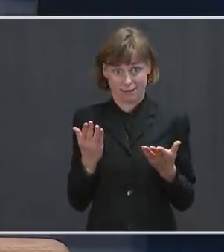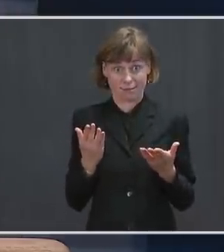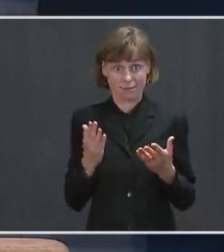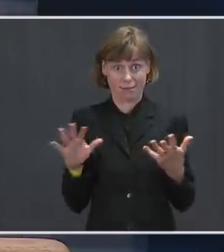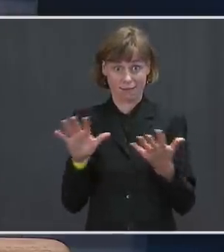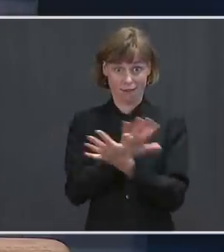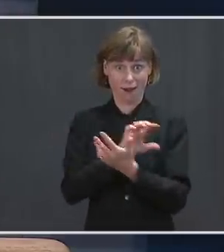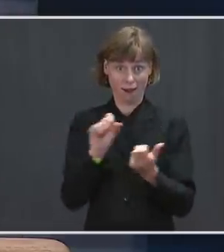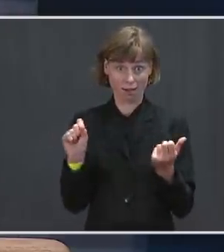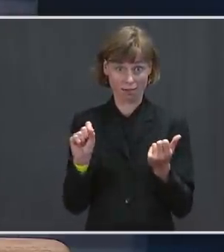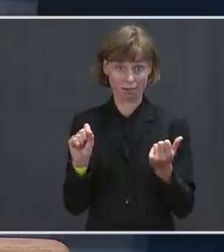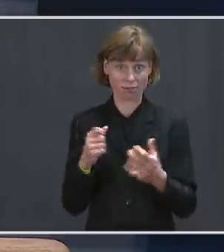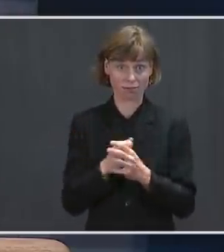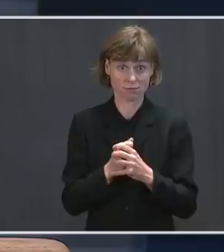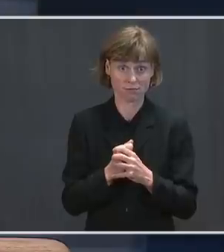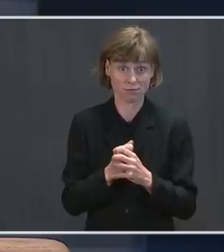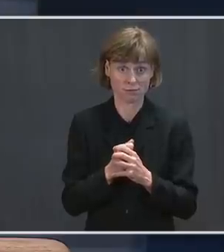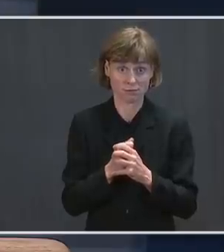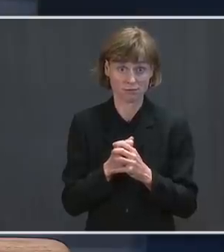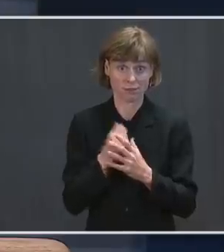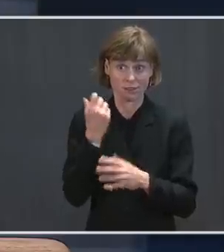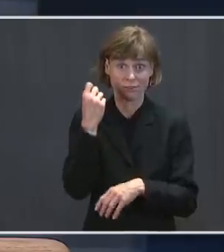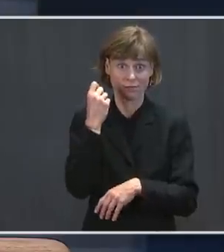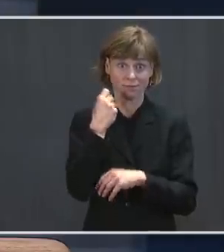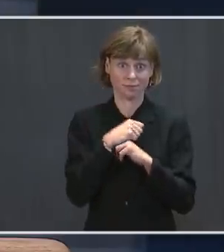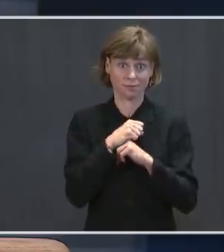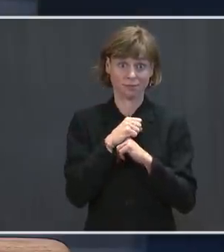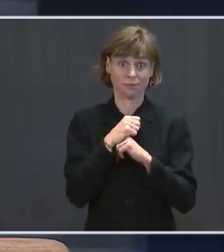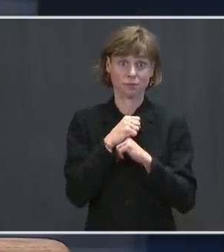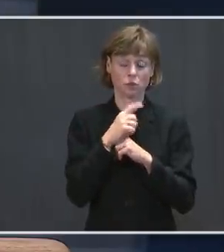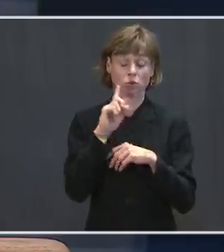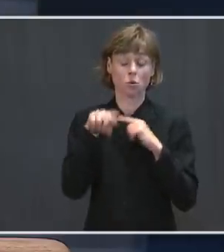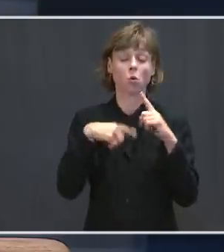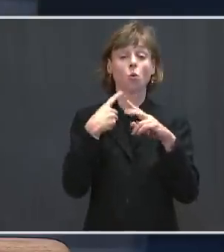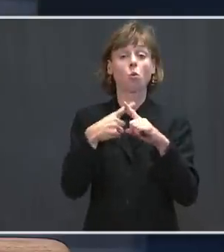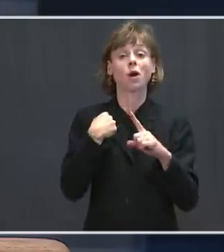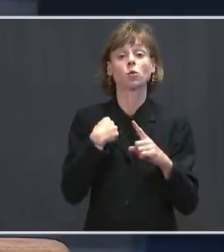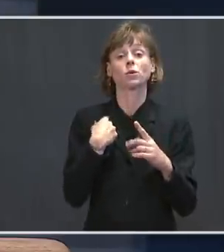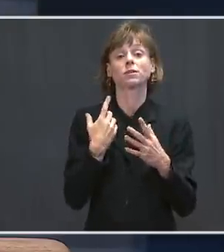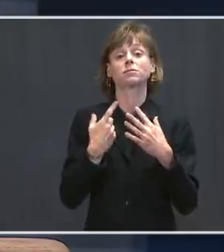Now, our view is that once we have established this position of strength, we will be able to compete more effectively